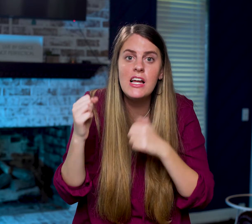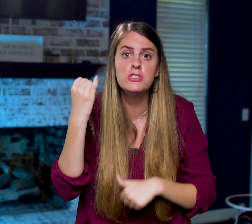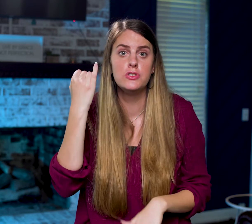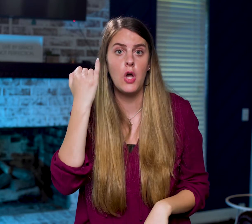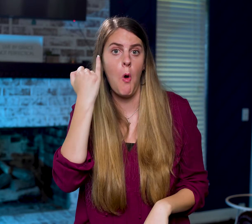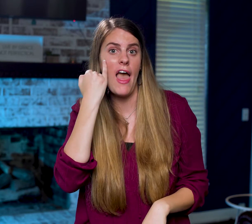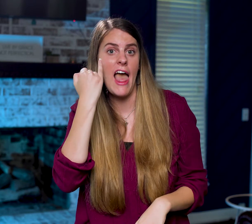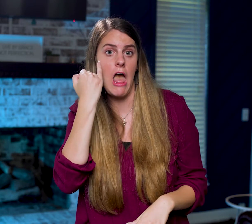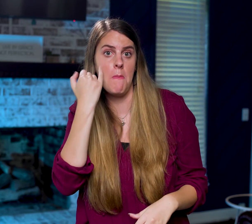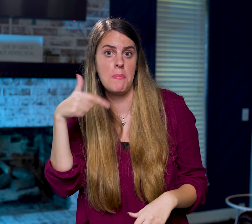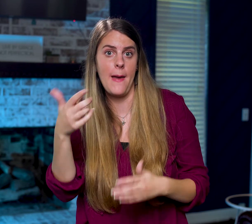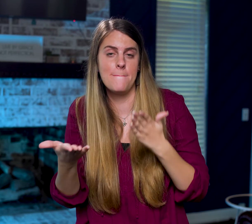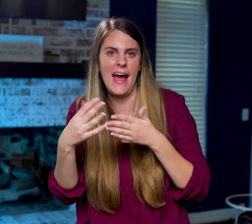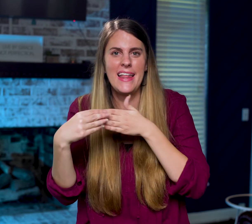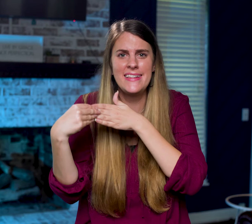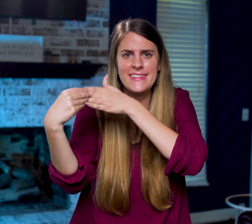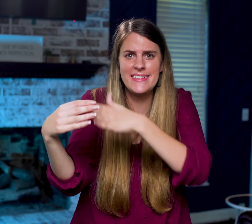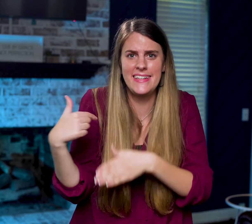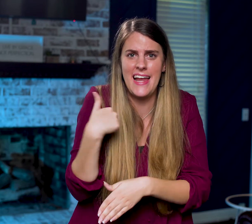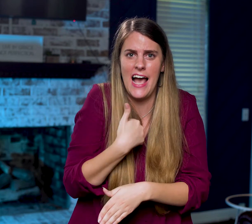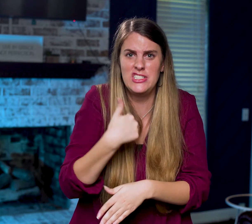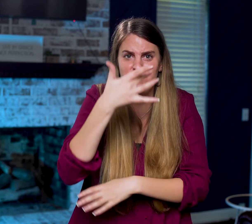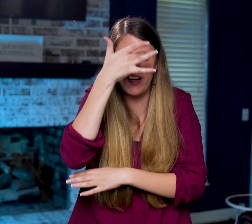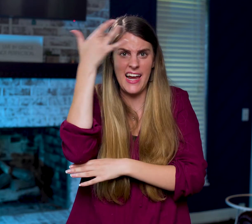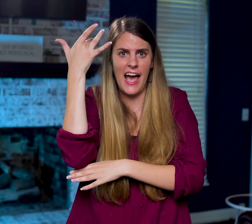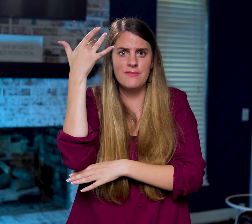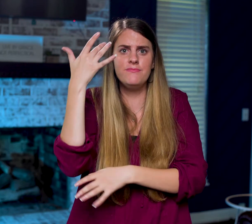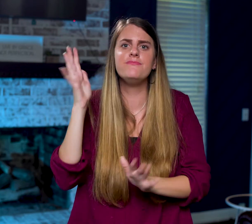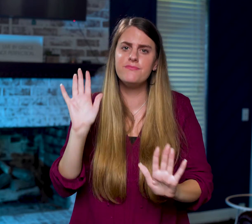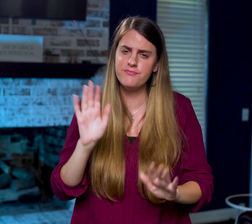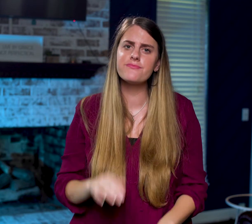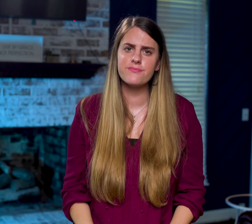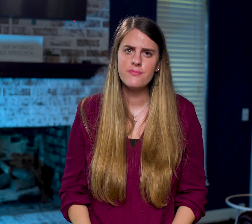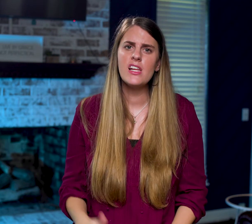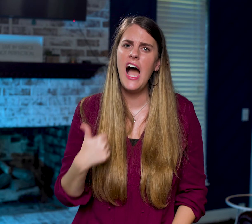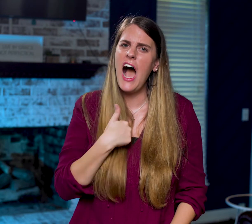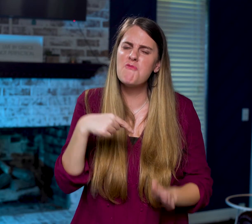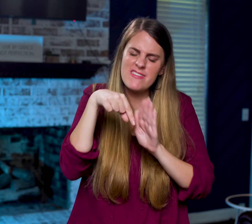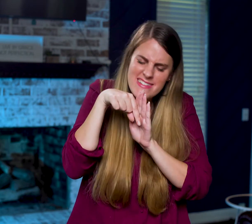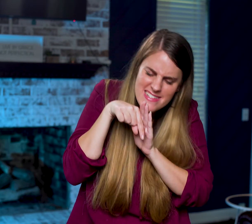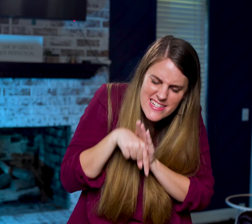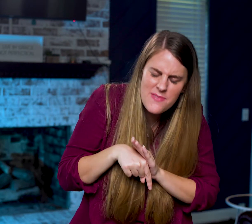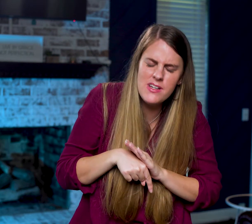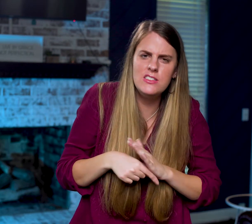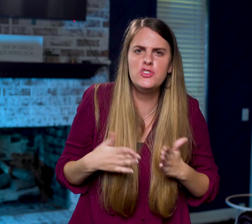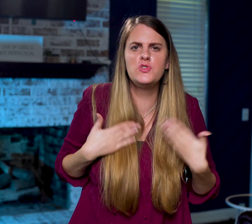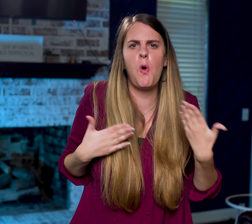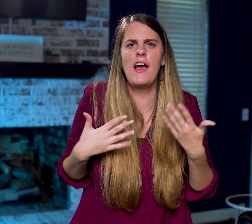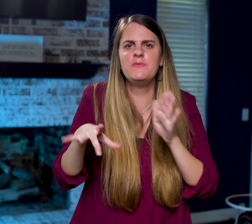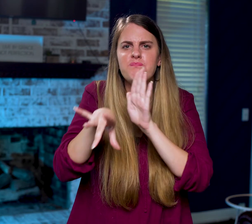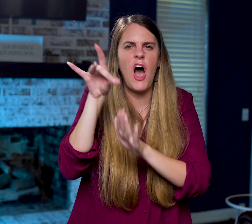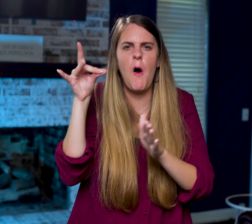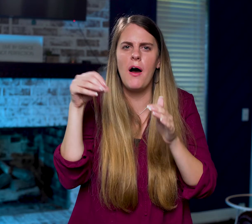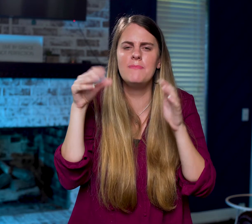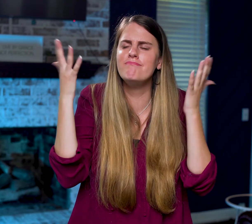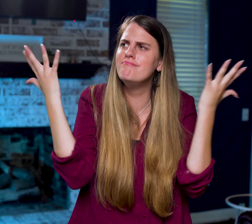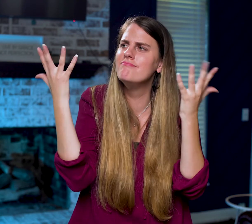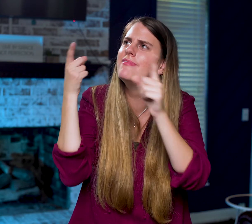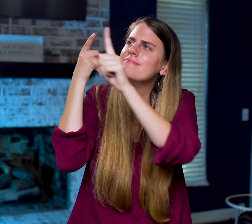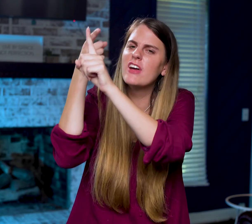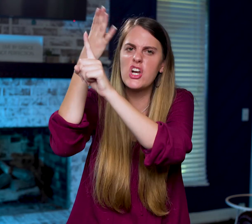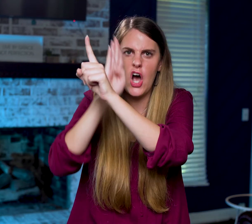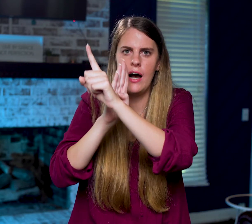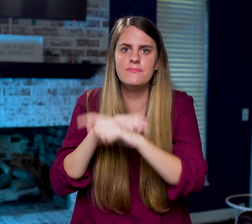if they might lead us to forget our deepest joy is found in Him!